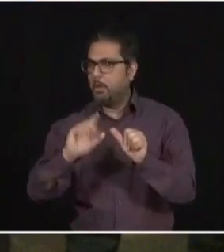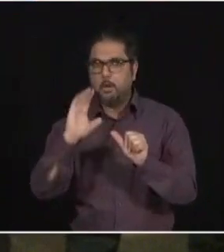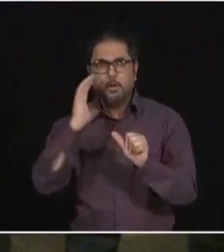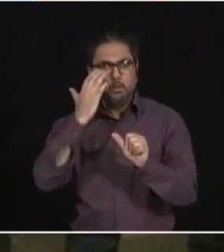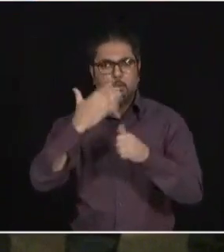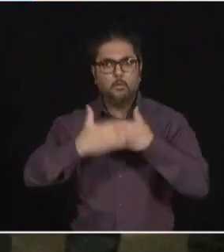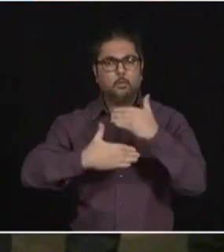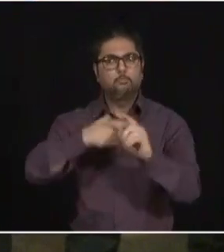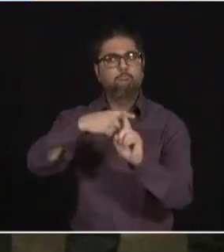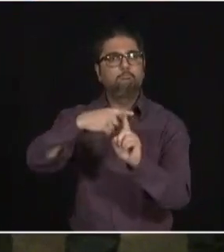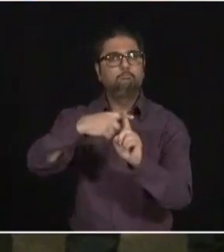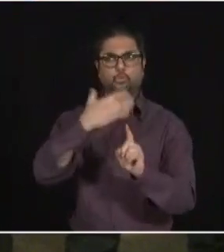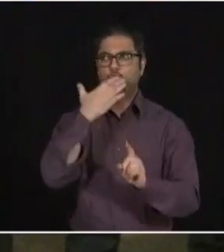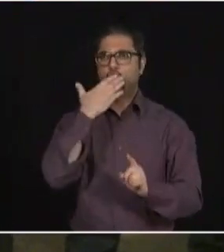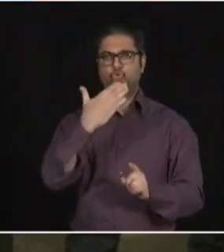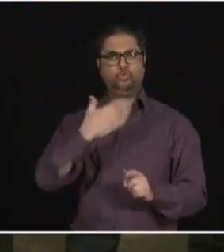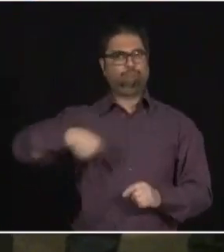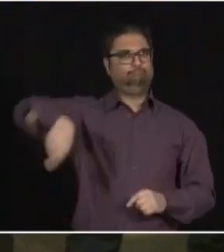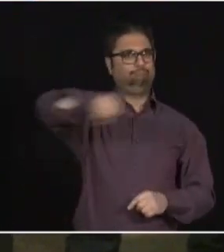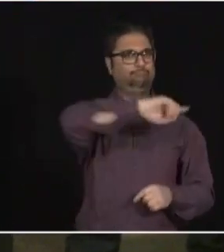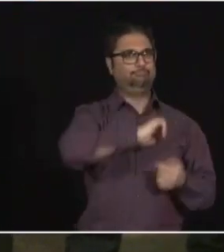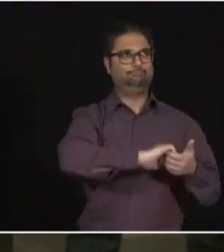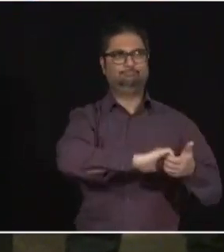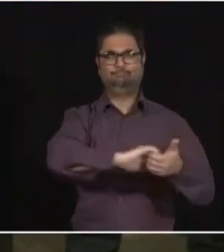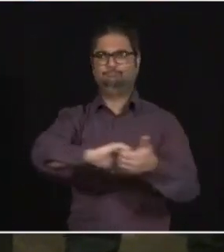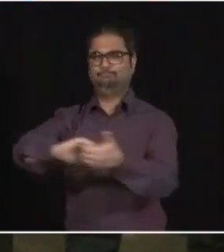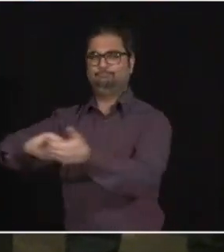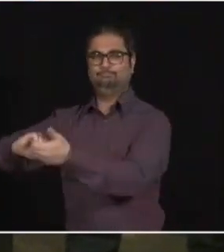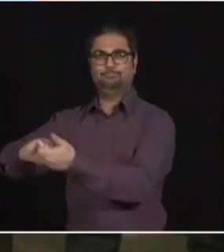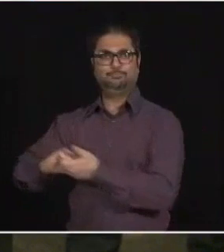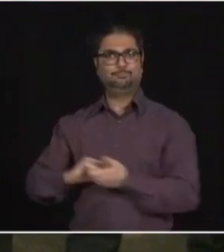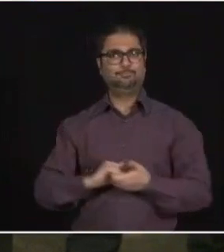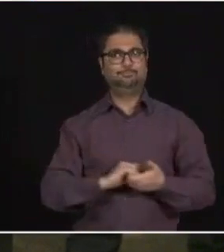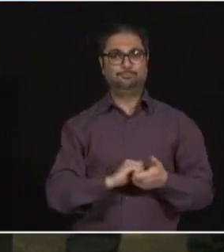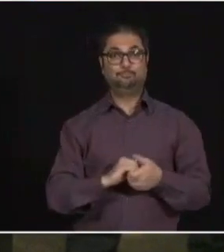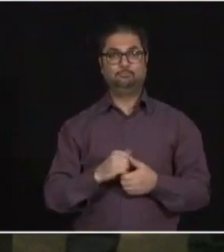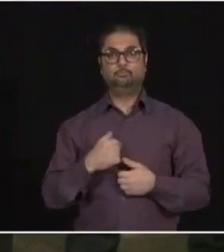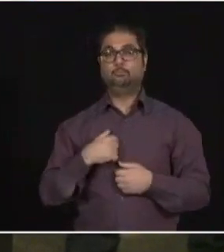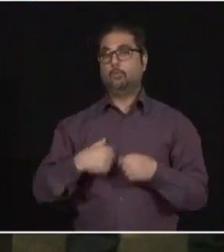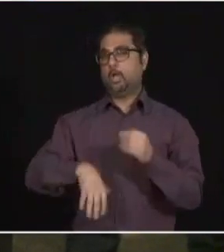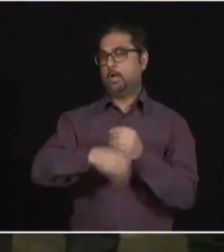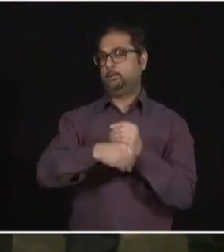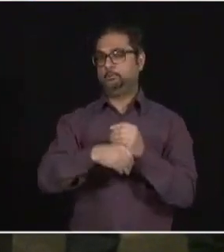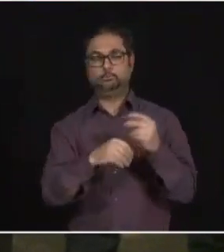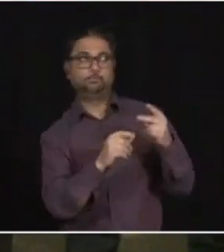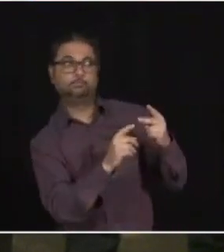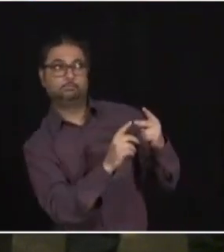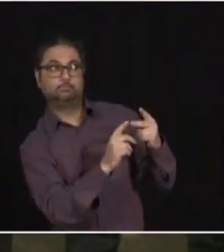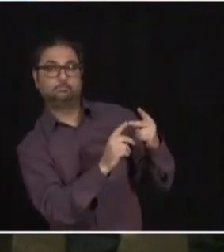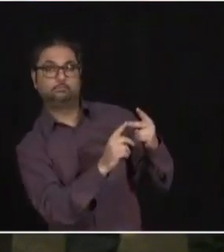And just to the point that the Canadian Press reporter made, we're seeing also protests in